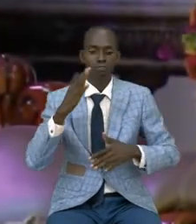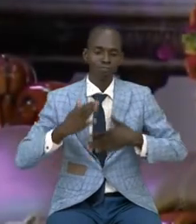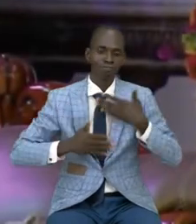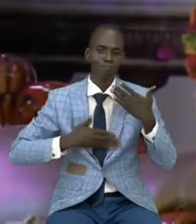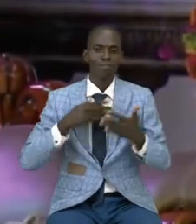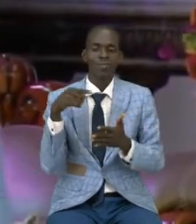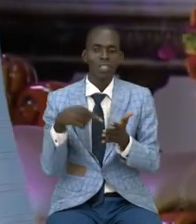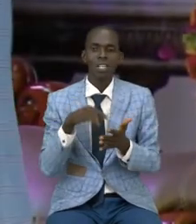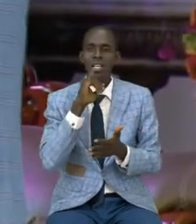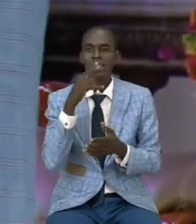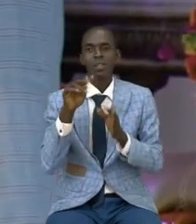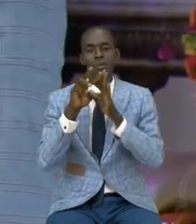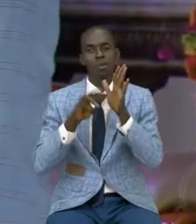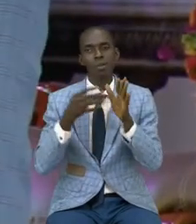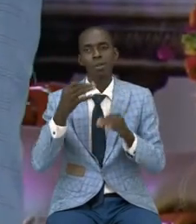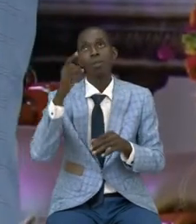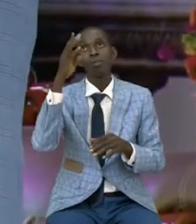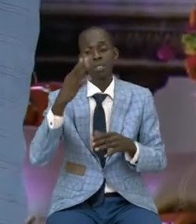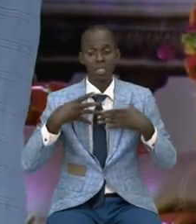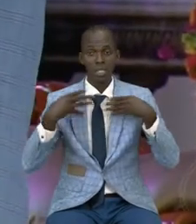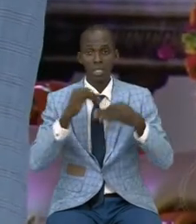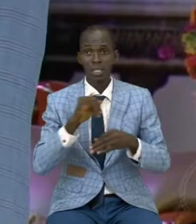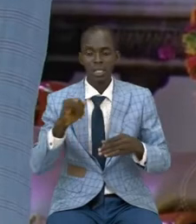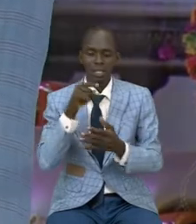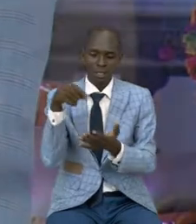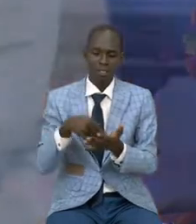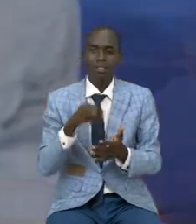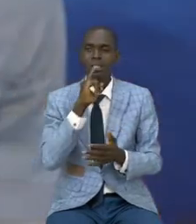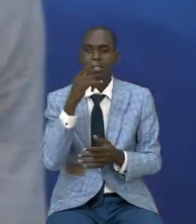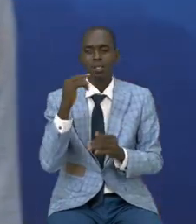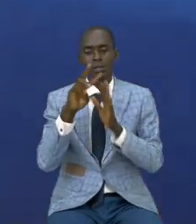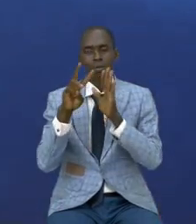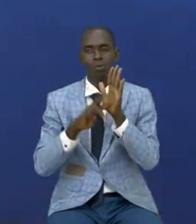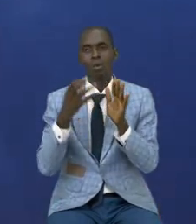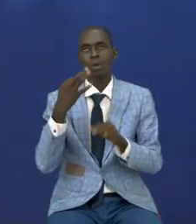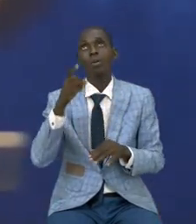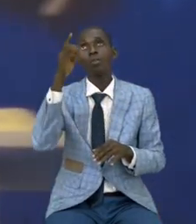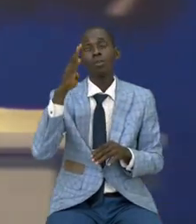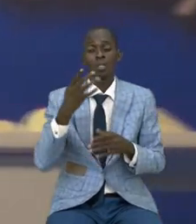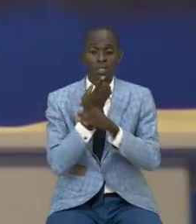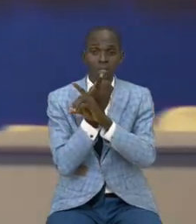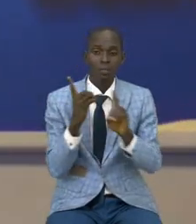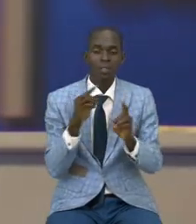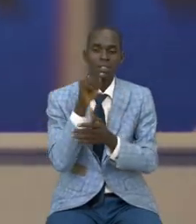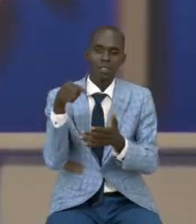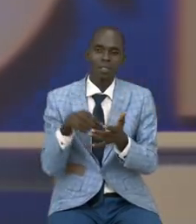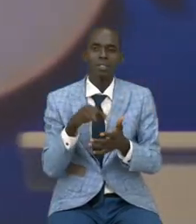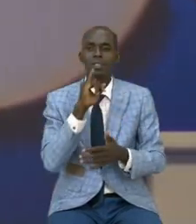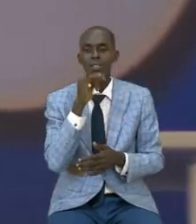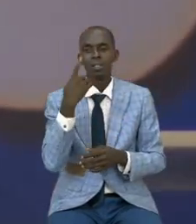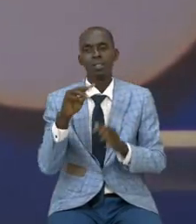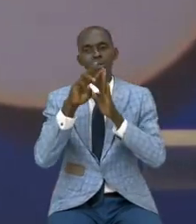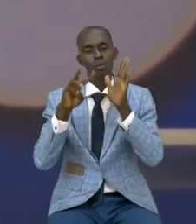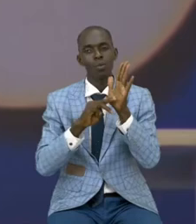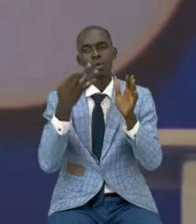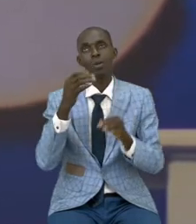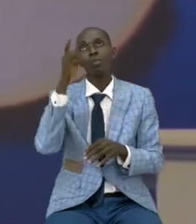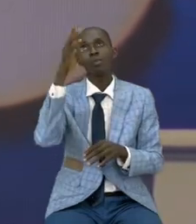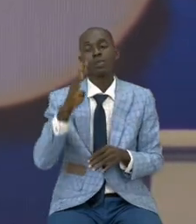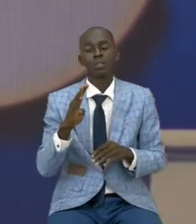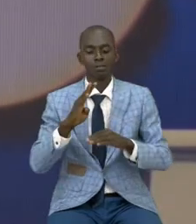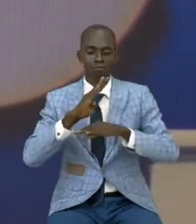the will of god healing there is the will of god deliverance this is the will of god satisfaction